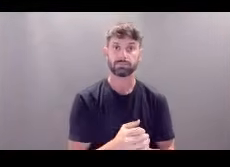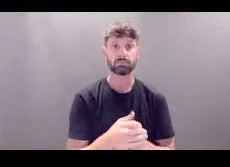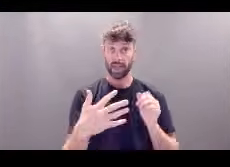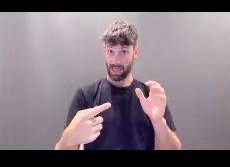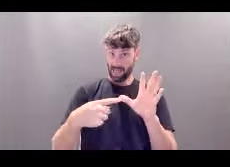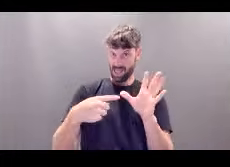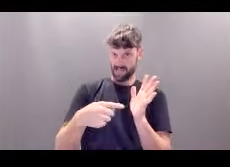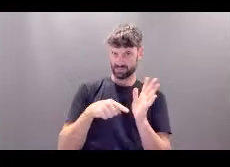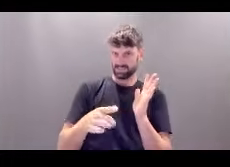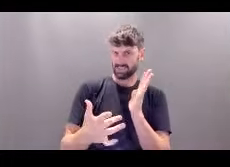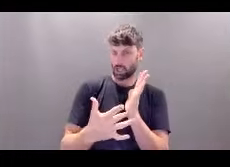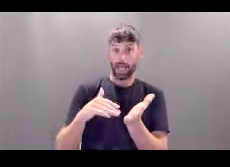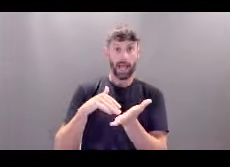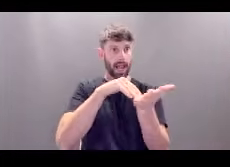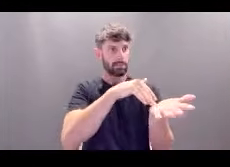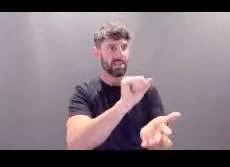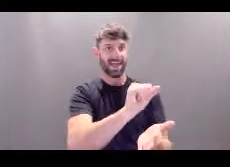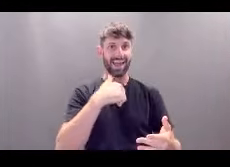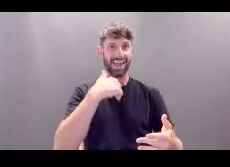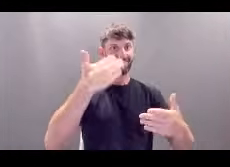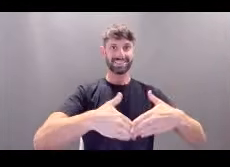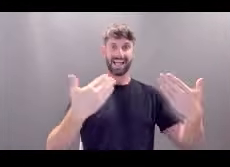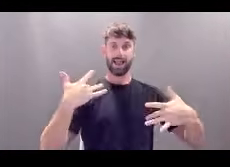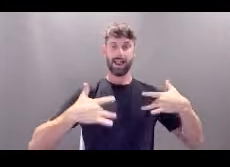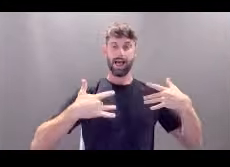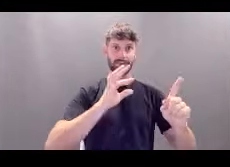daily life and to help them do everyday things.